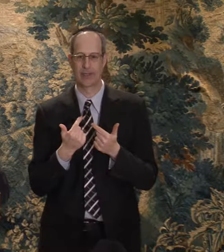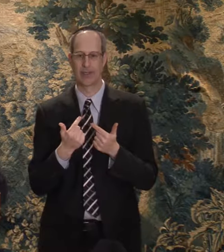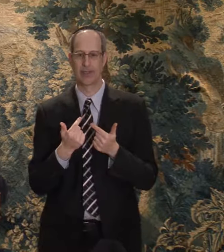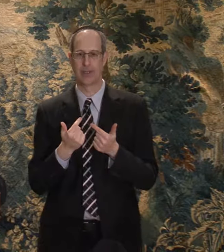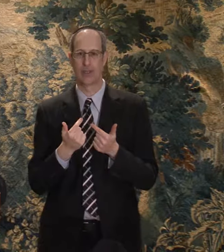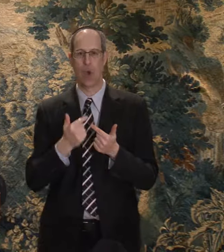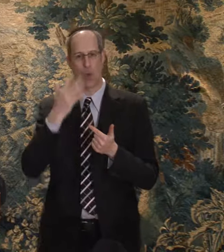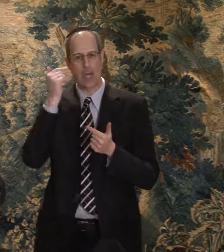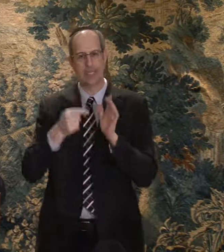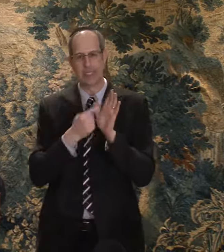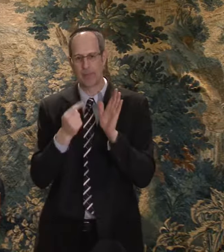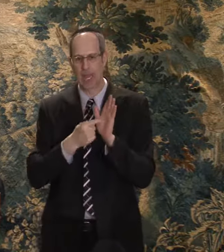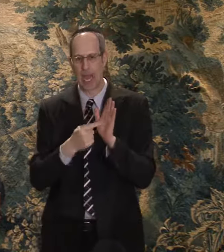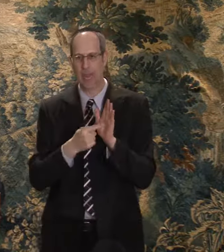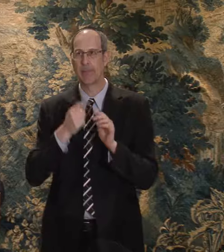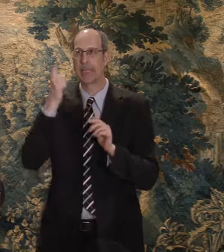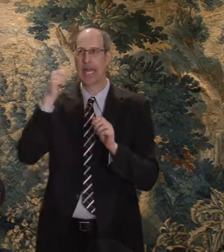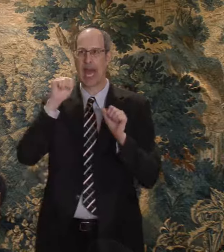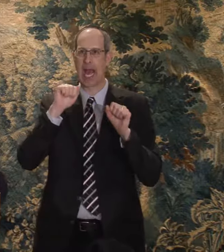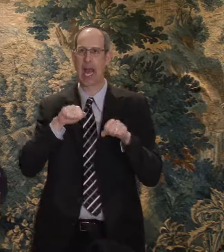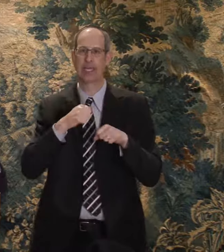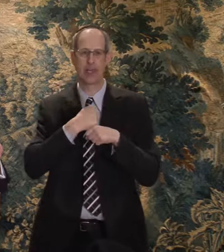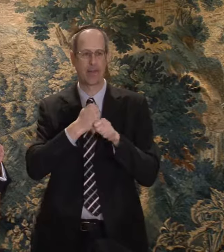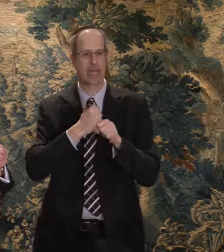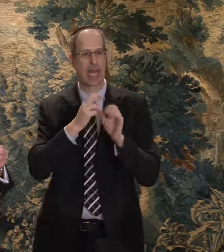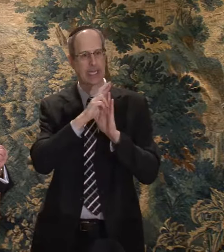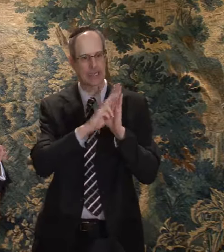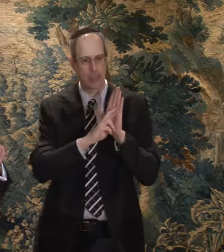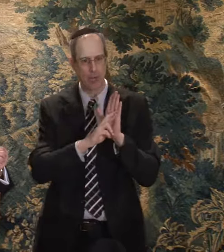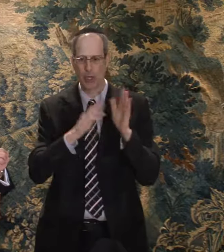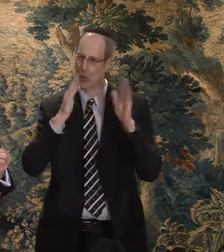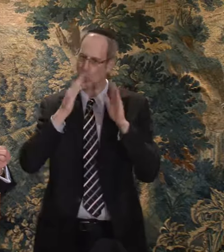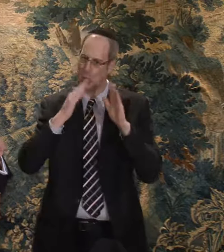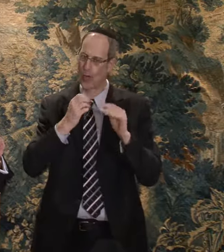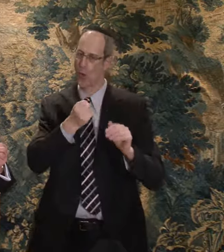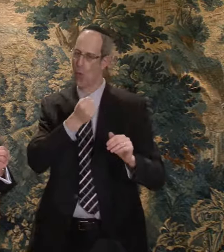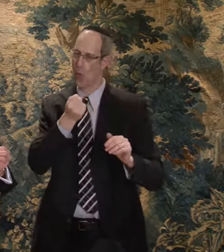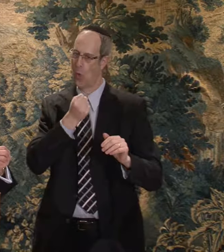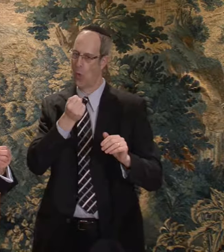sometimes he has to make exira but don't worry hang in there Omar Khayyam he